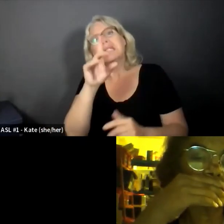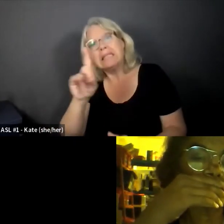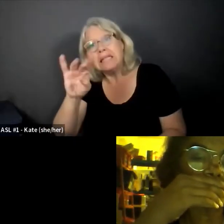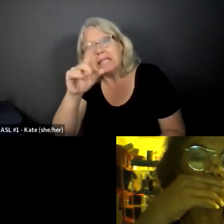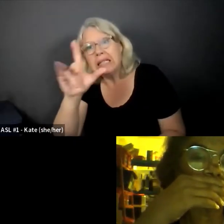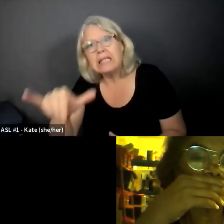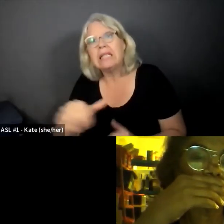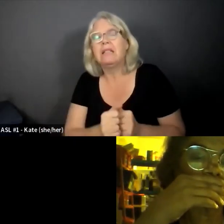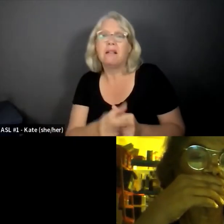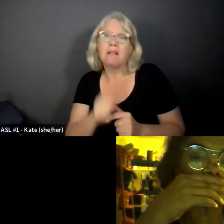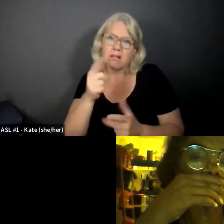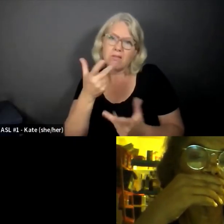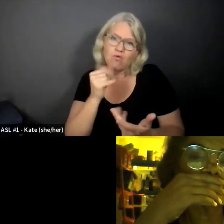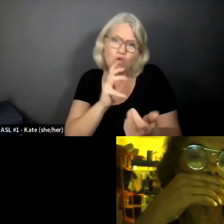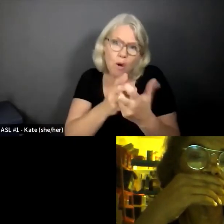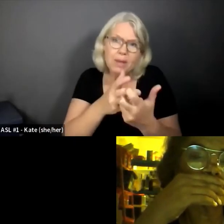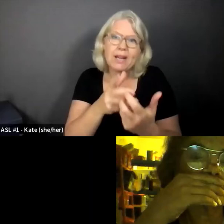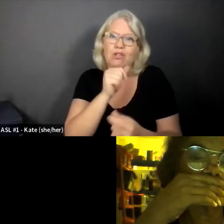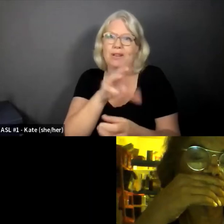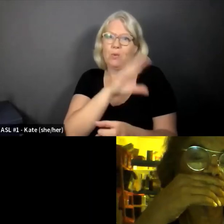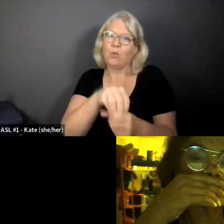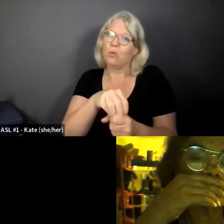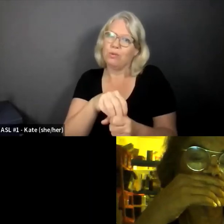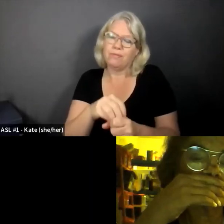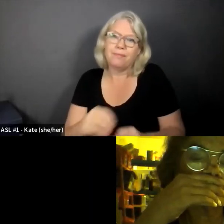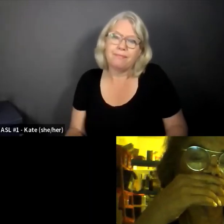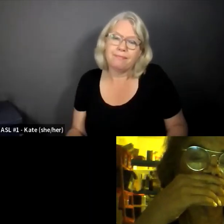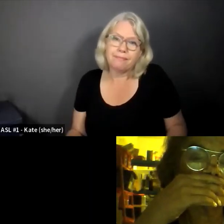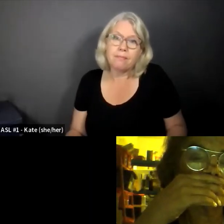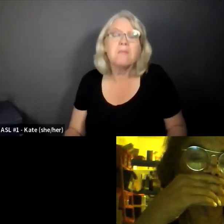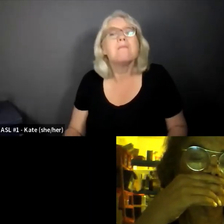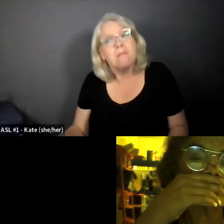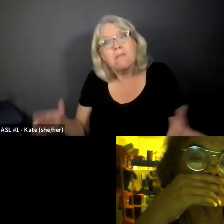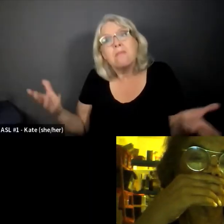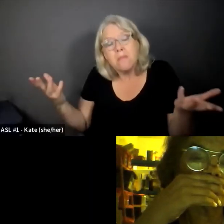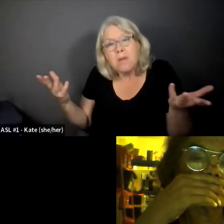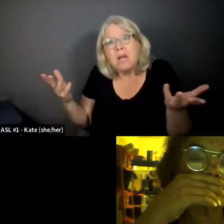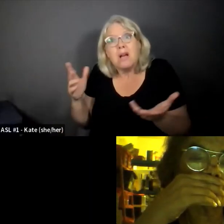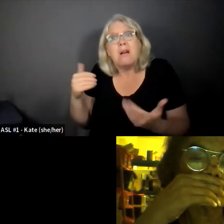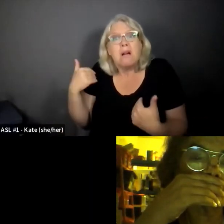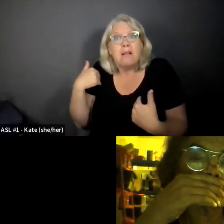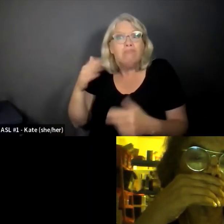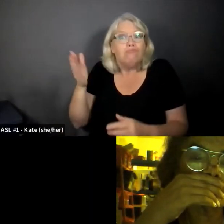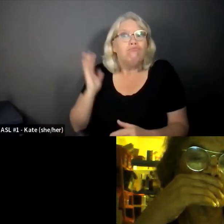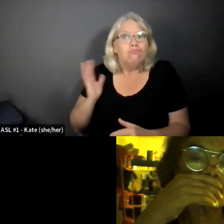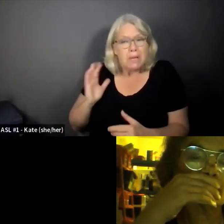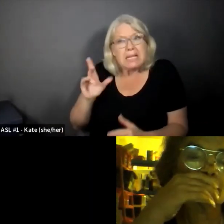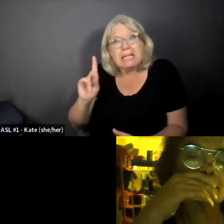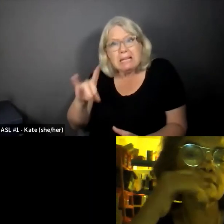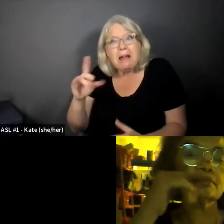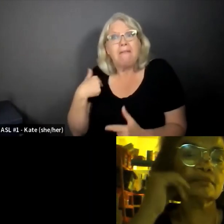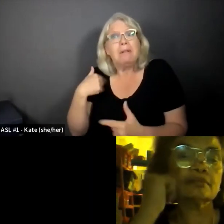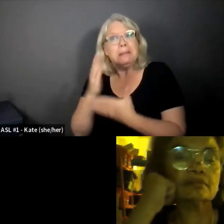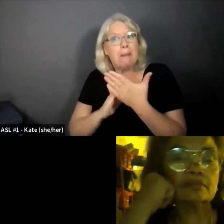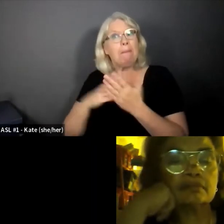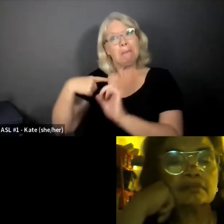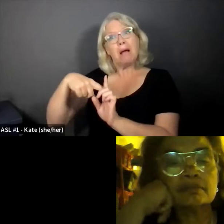THERE HAVE BEEN POSITIVE INTERVALS WHEN THE LAW AND OUR LEGAL SUCCESSES CAME OUR WAY.